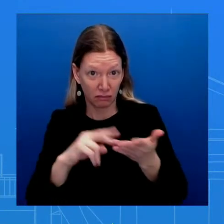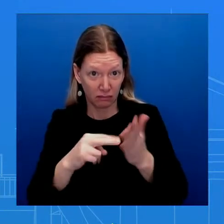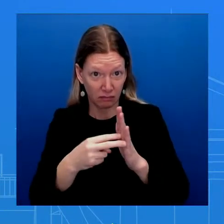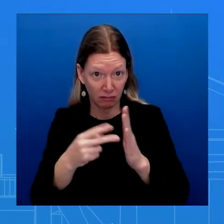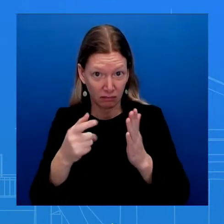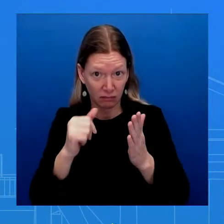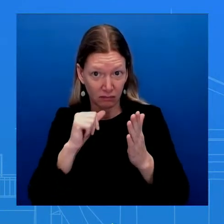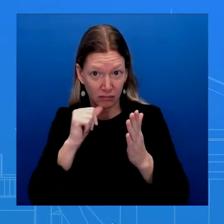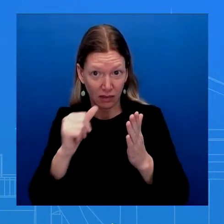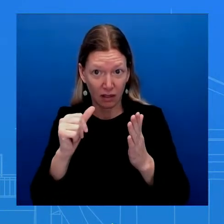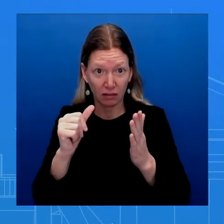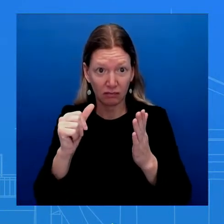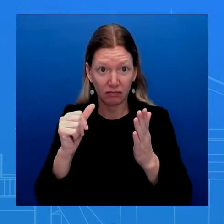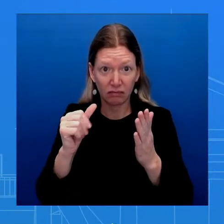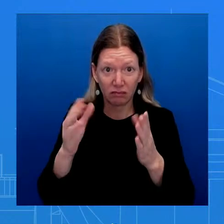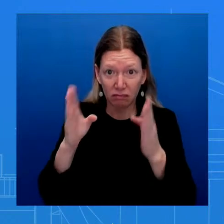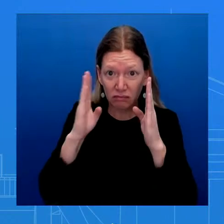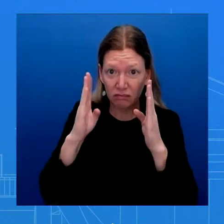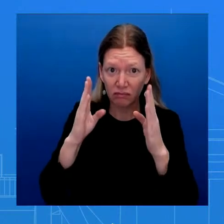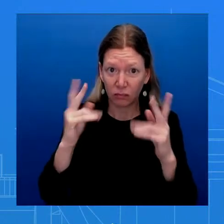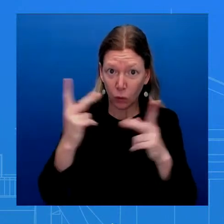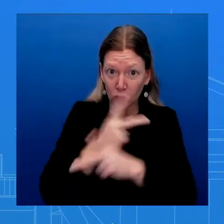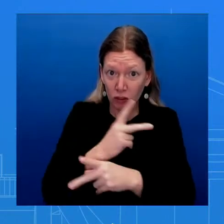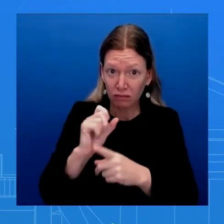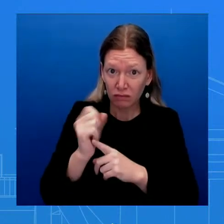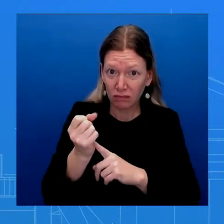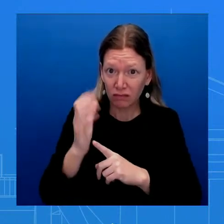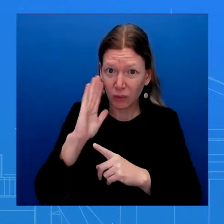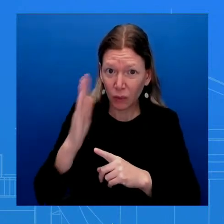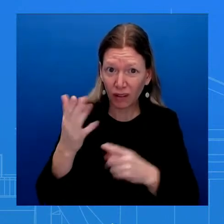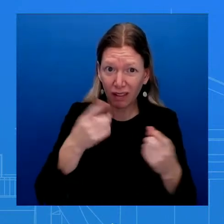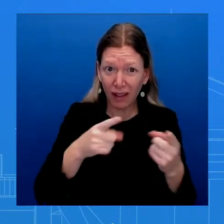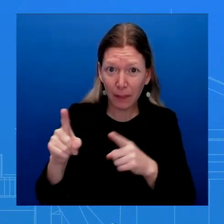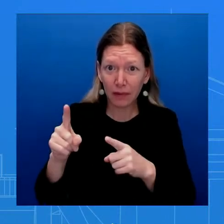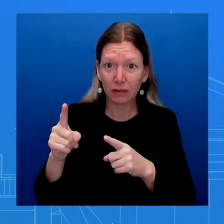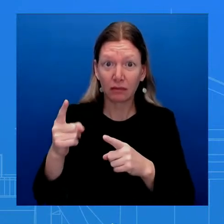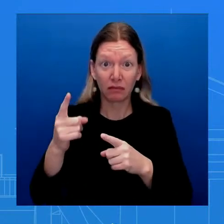Mr. Kirby: The great thing about aircraft carriers is they can move around pretty -- pretty easily. And we move them around